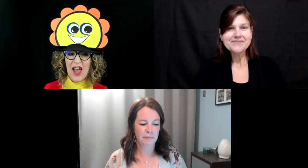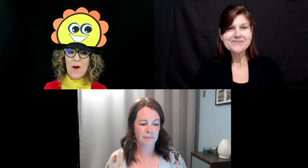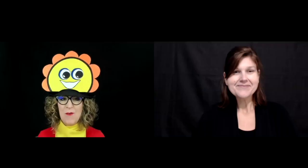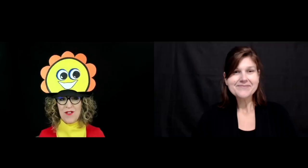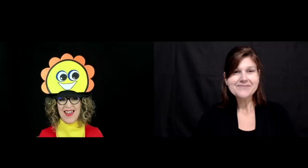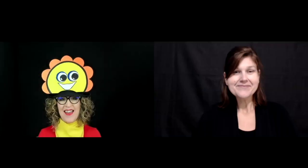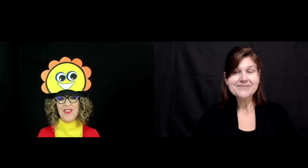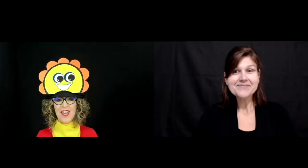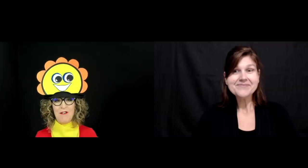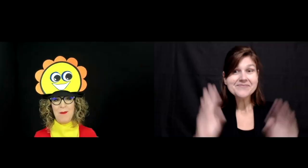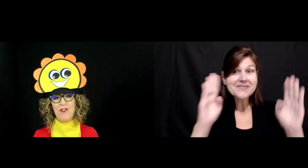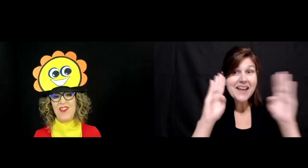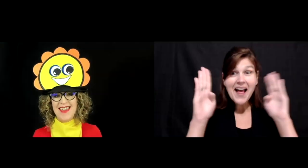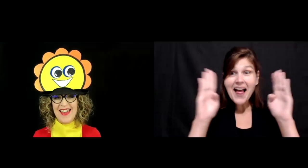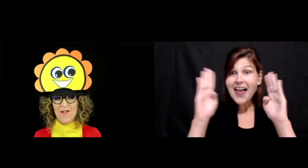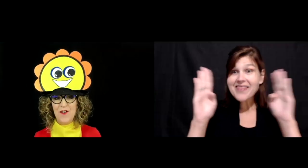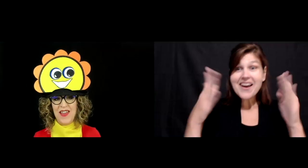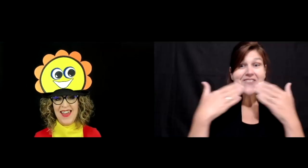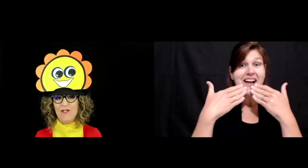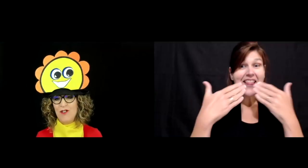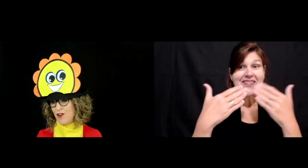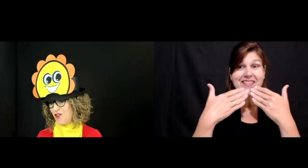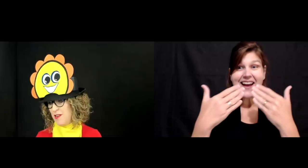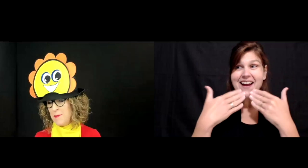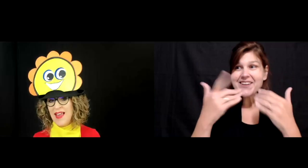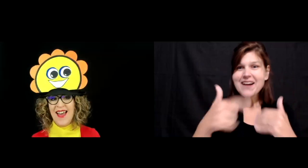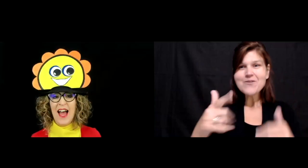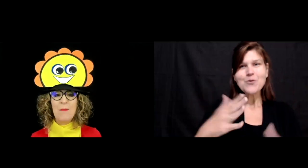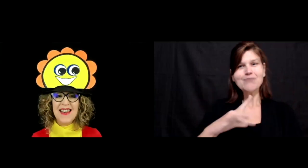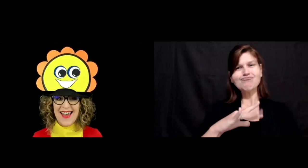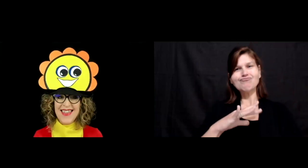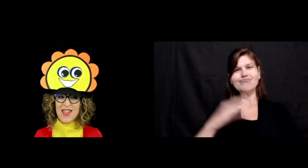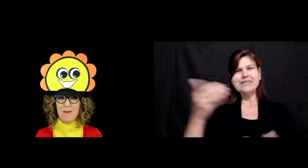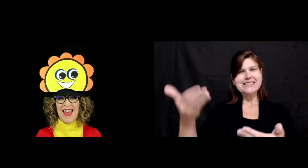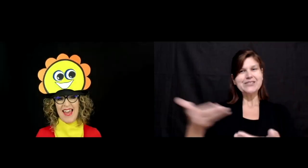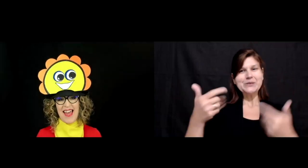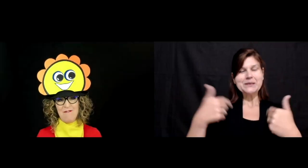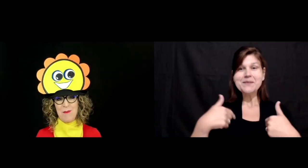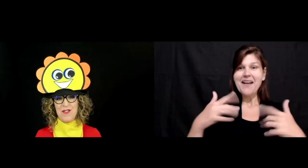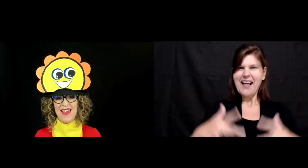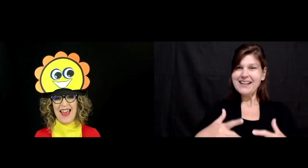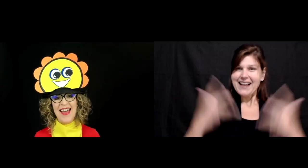Hello everybody and thank you very much, indeed, for the introduction. I'm delighted to be here, everybody,